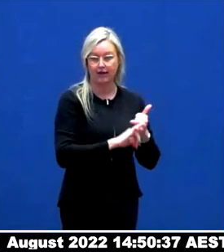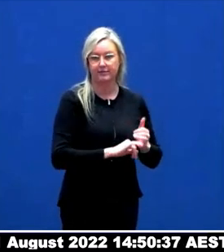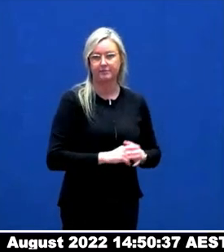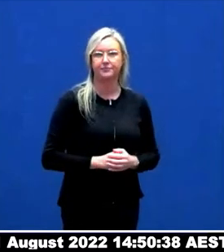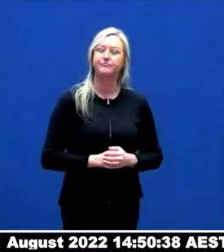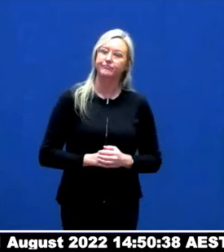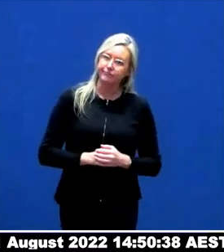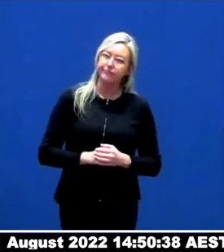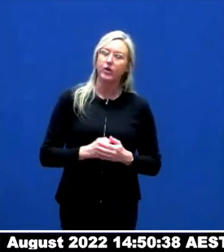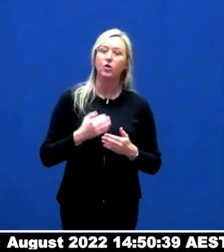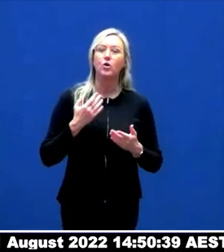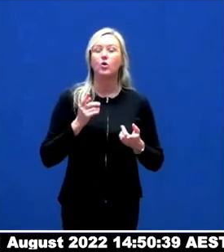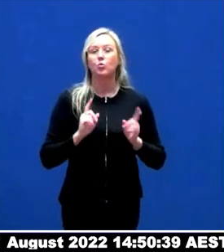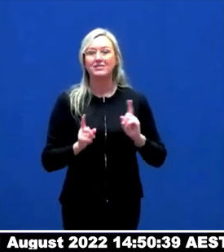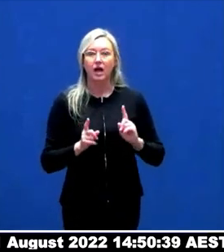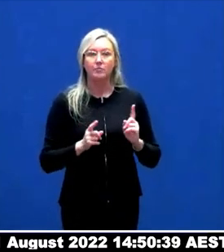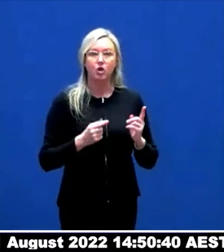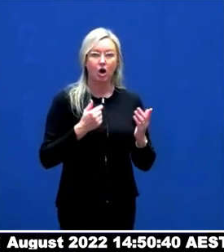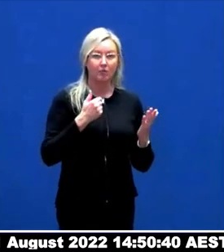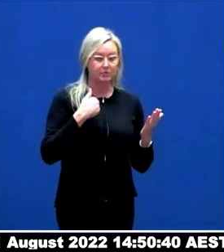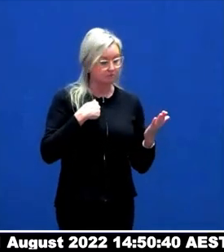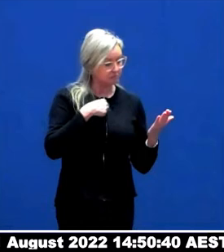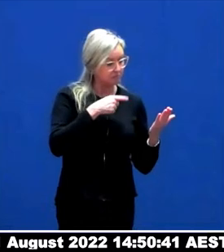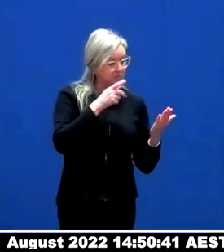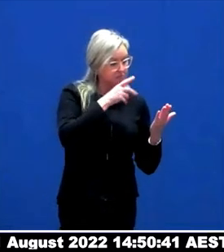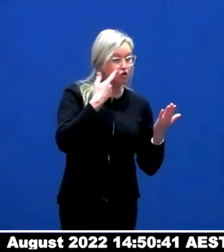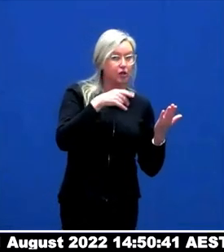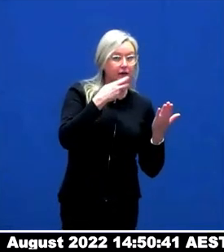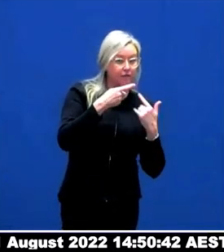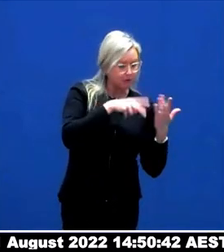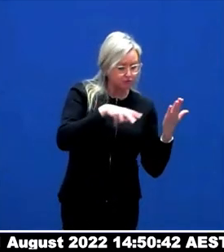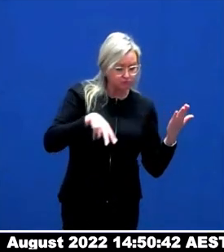to question the health professional about, ask for more information, which - and if they